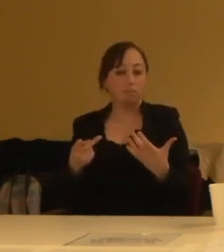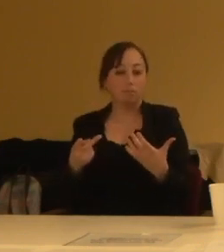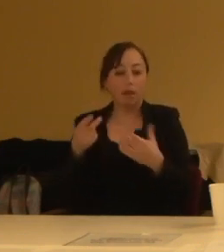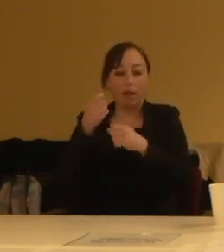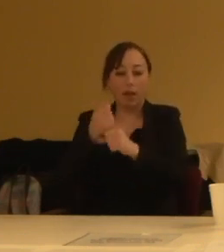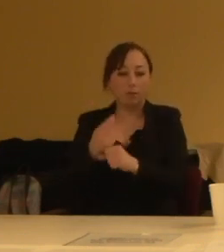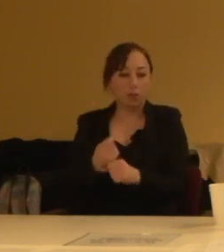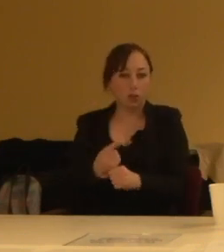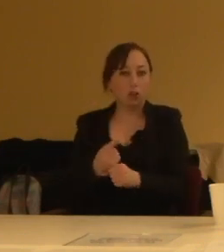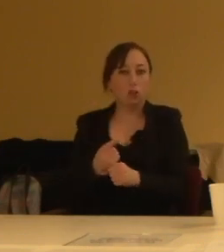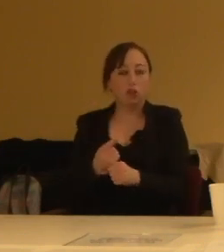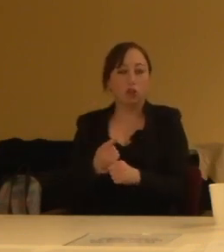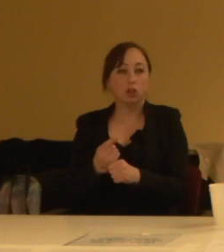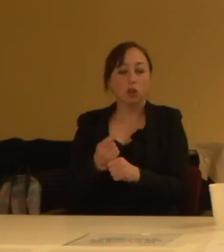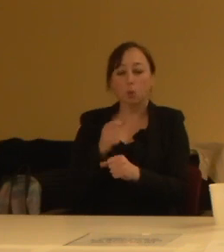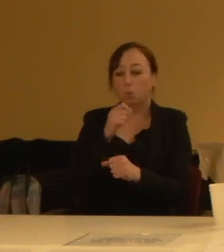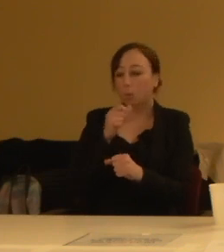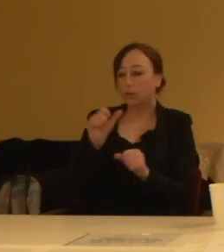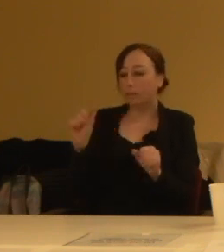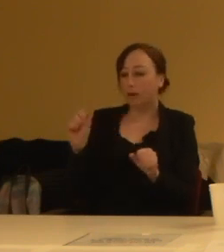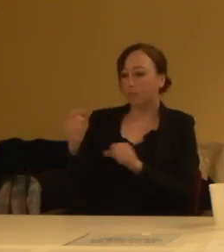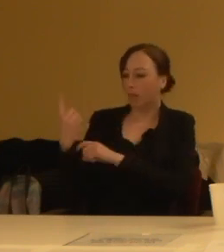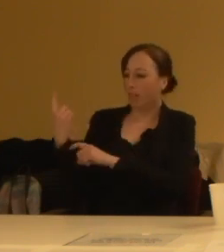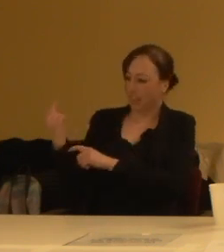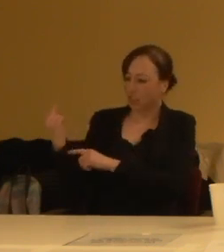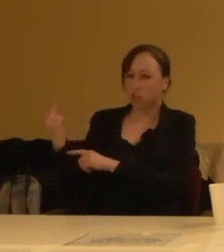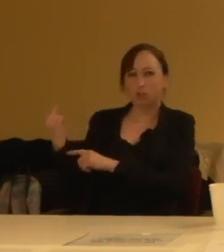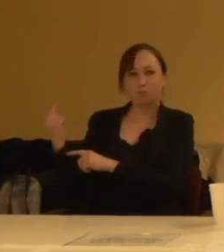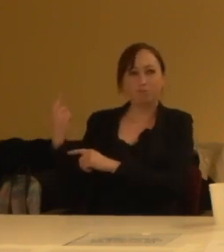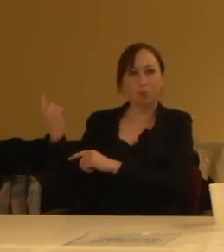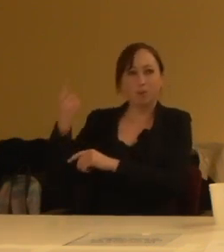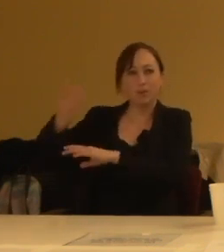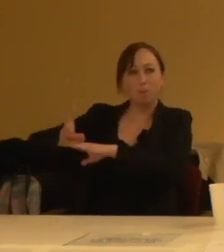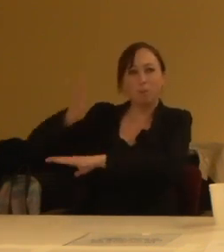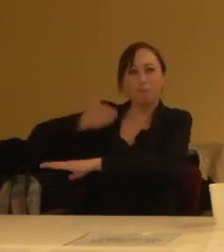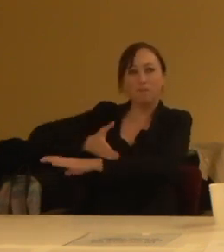the potential last year, right? Because it was a pipeline program that was an